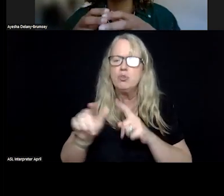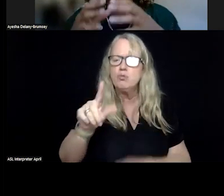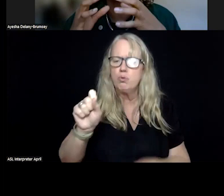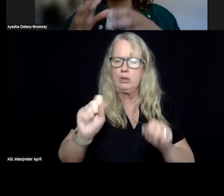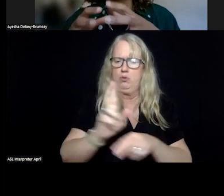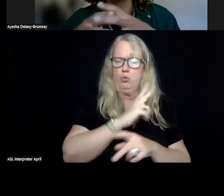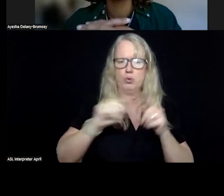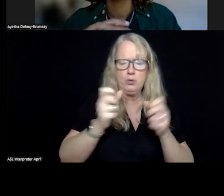OUT ABOUT THE AVAILABILITY OF